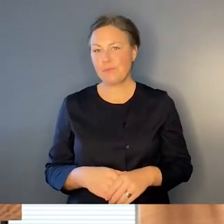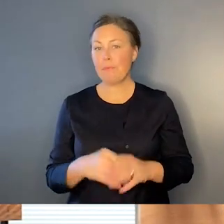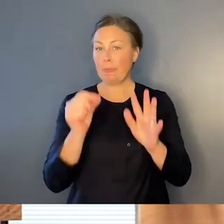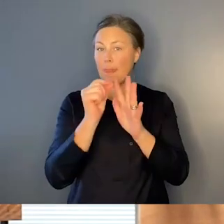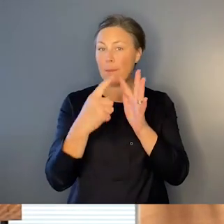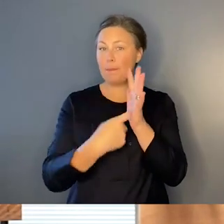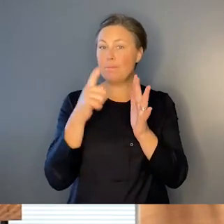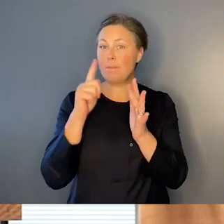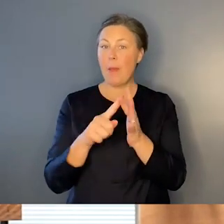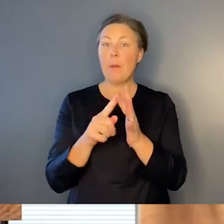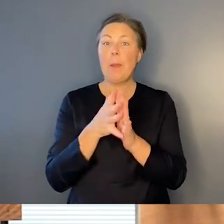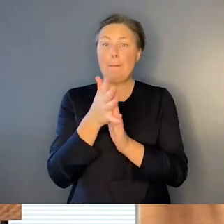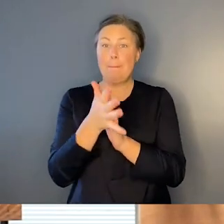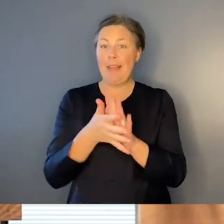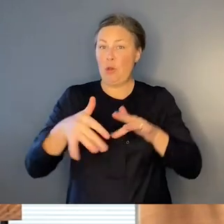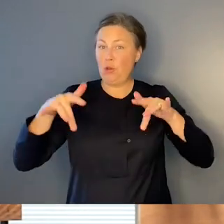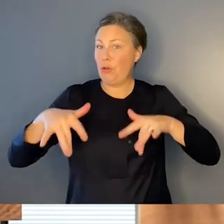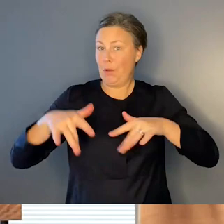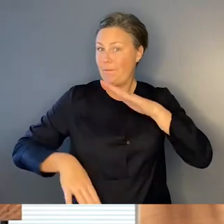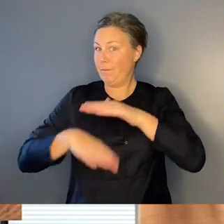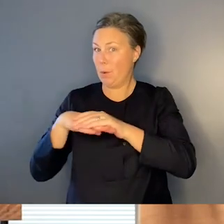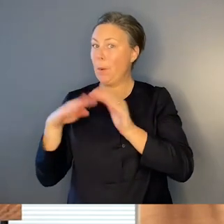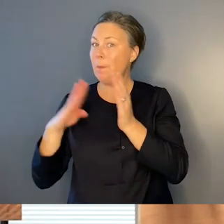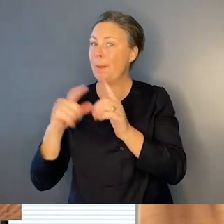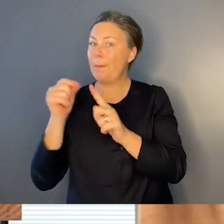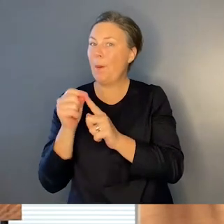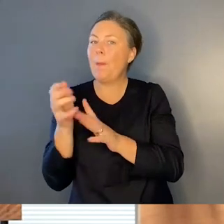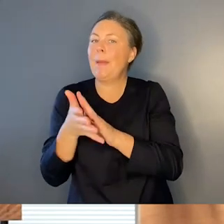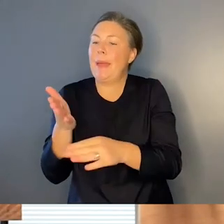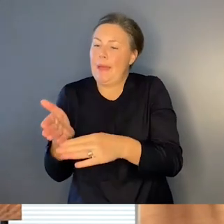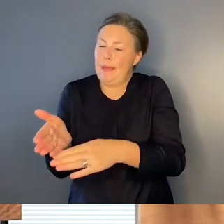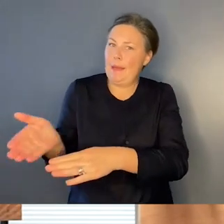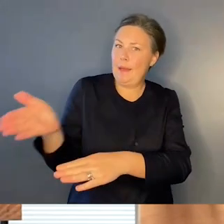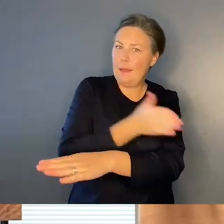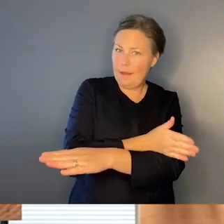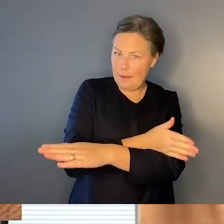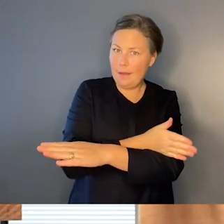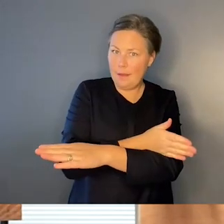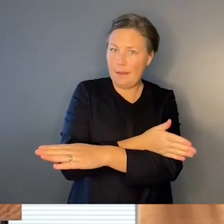So, perimenopause is that stage leading up to menopause, as the words tend to explain.